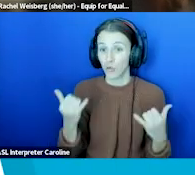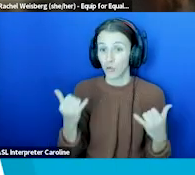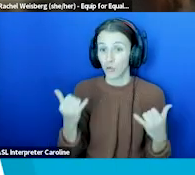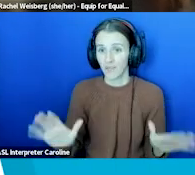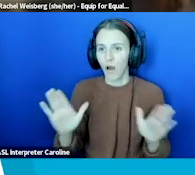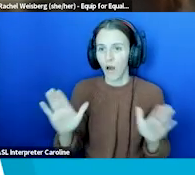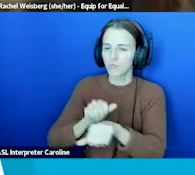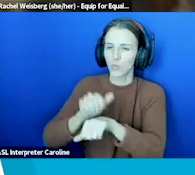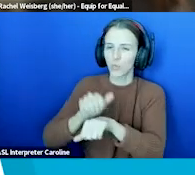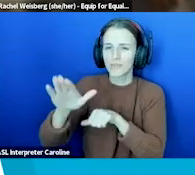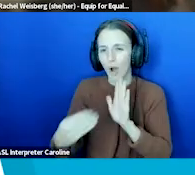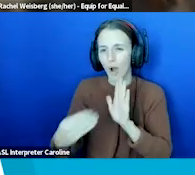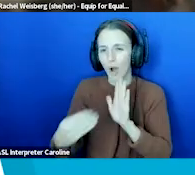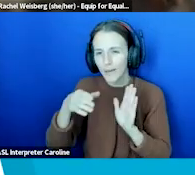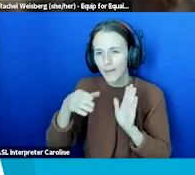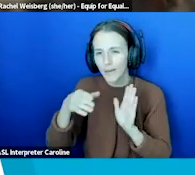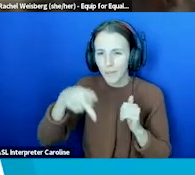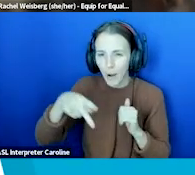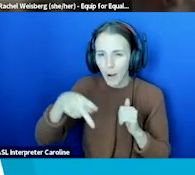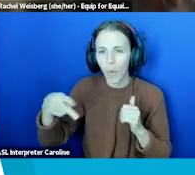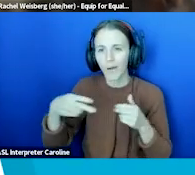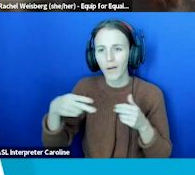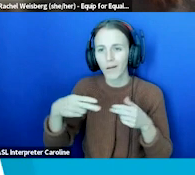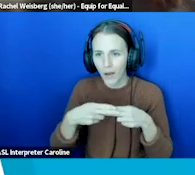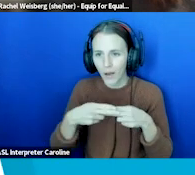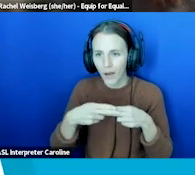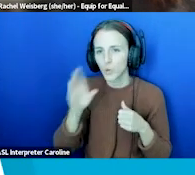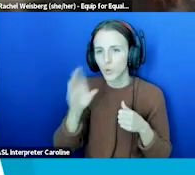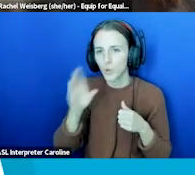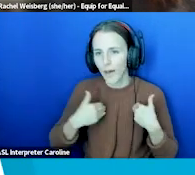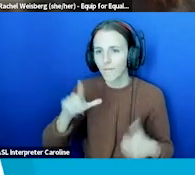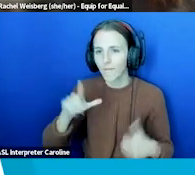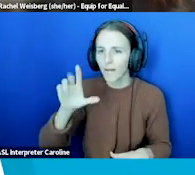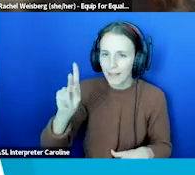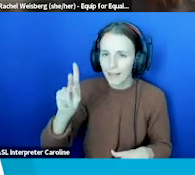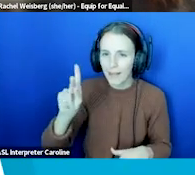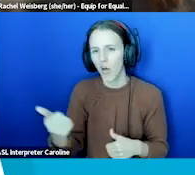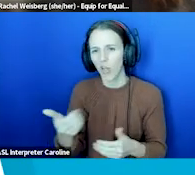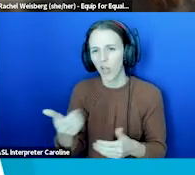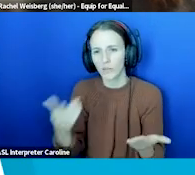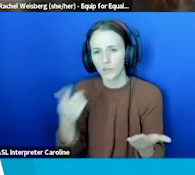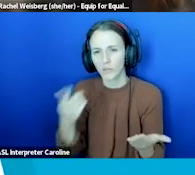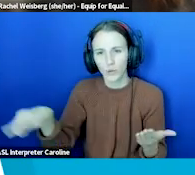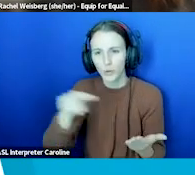SOURCES THAT ARE AVAILABLE TO YOU. RESOURCES. WE WILL FOLLOW-UP WITH